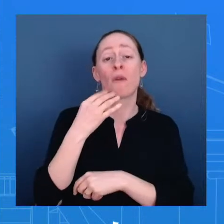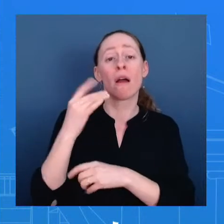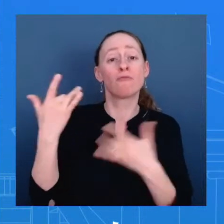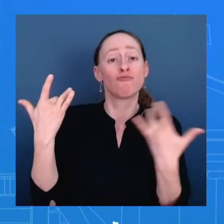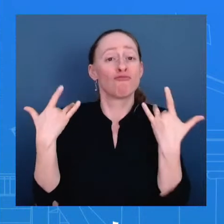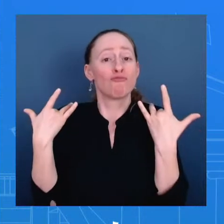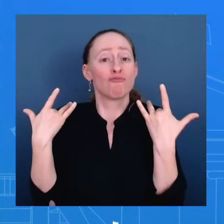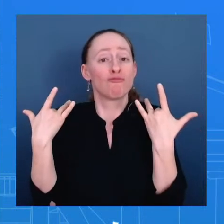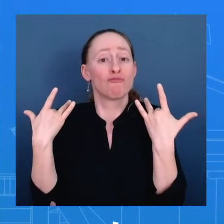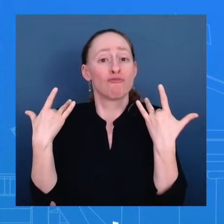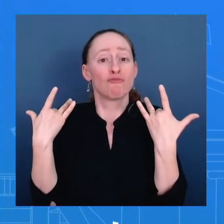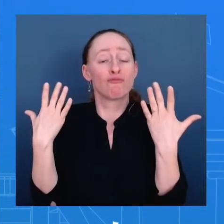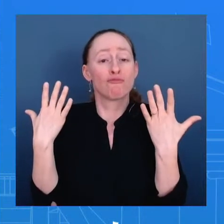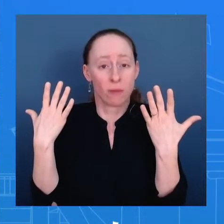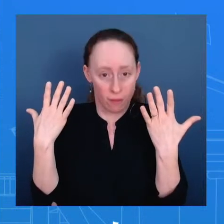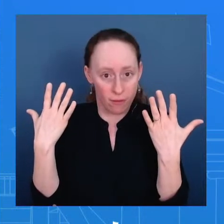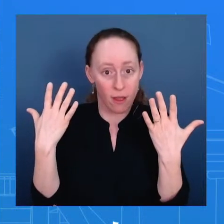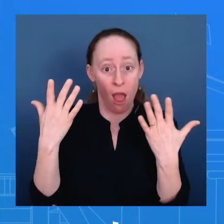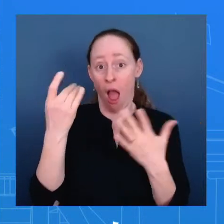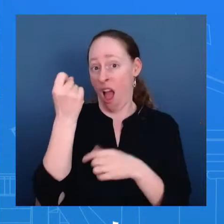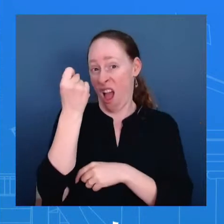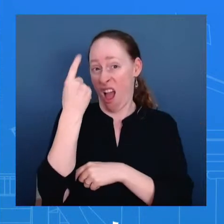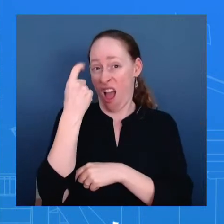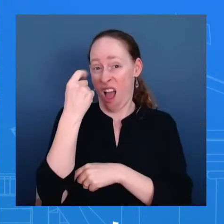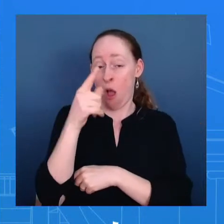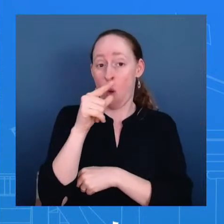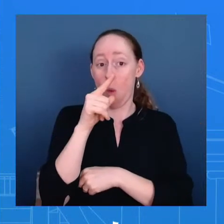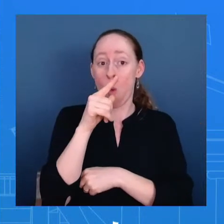They're part of the far-right parties. They're a part of his coalition.